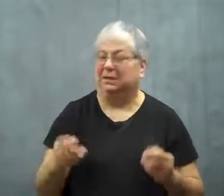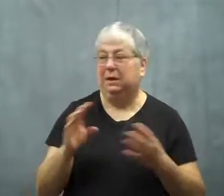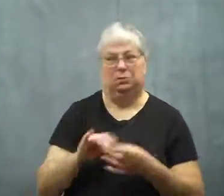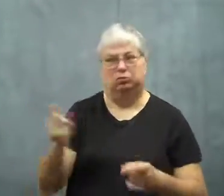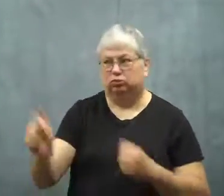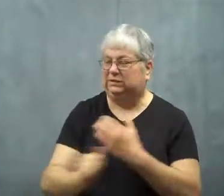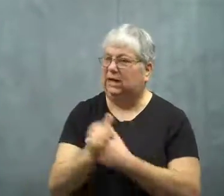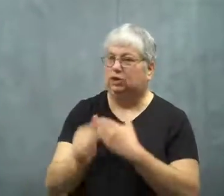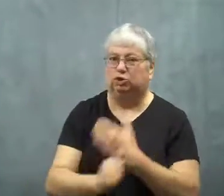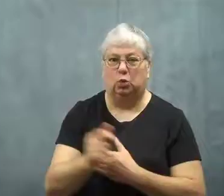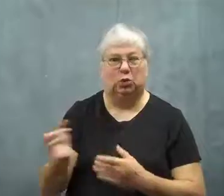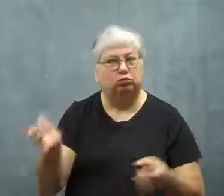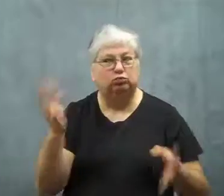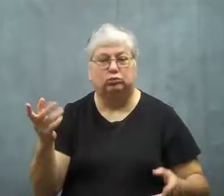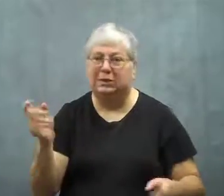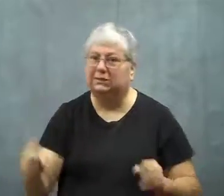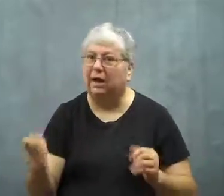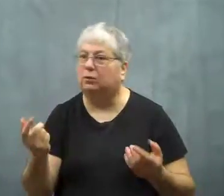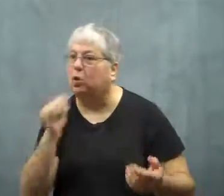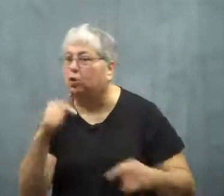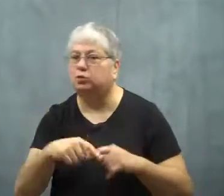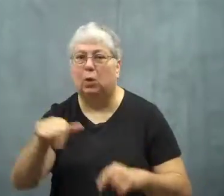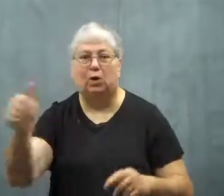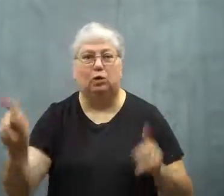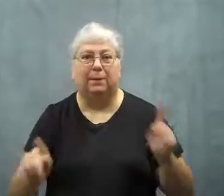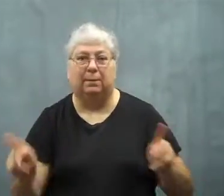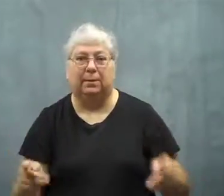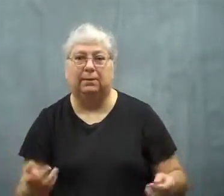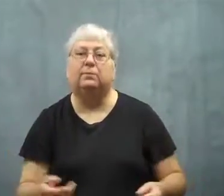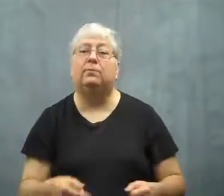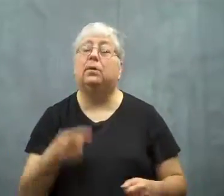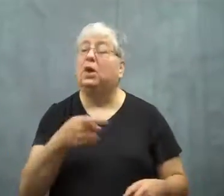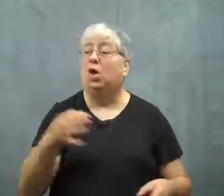Accordingly, they said he was a danger to others.